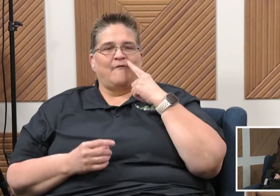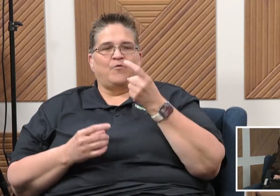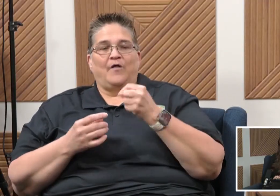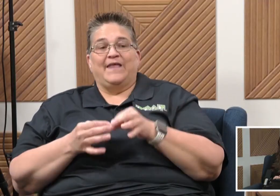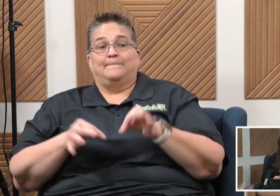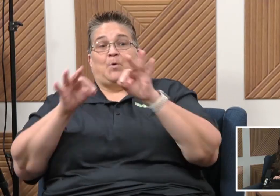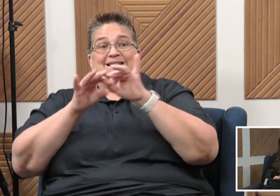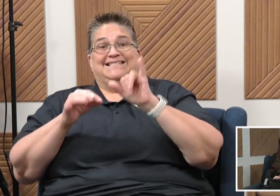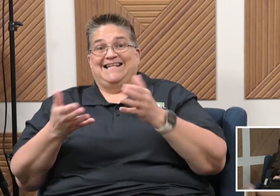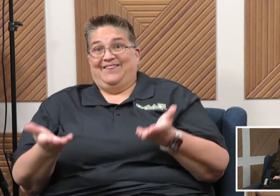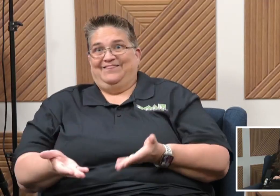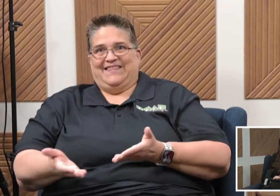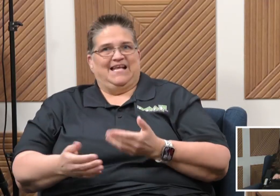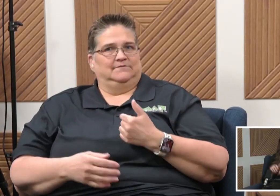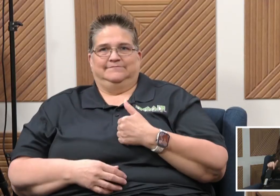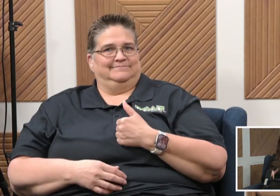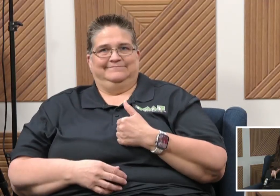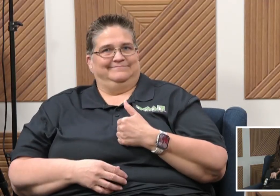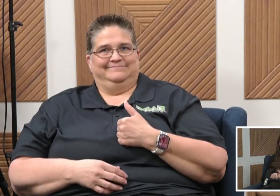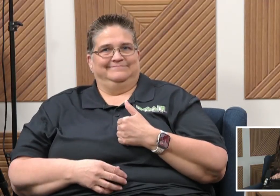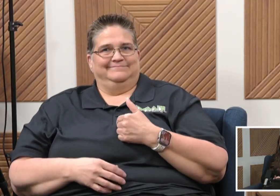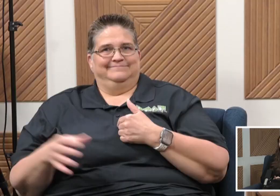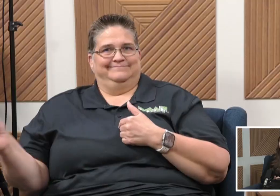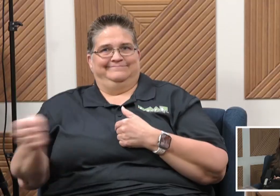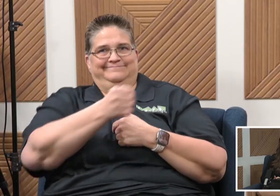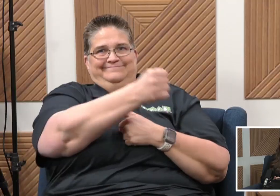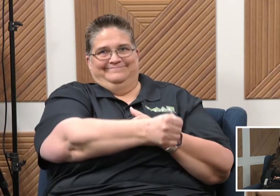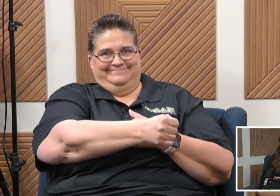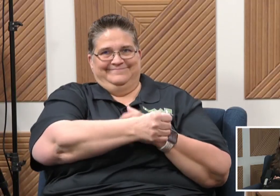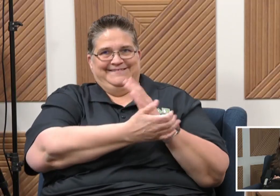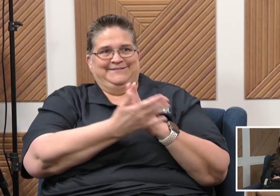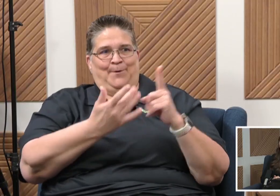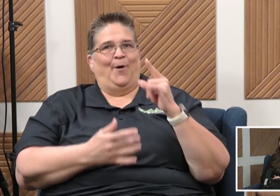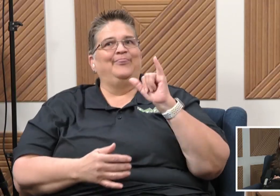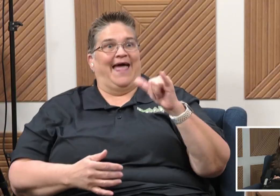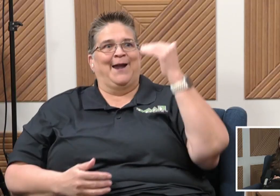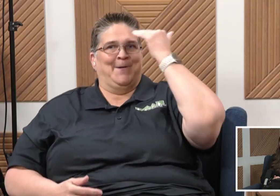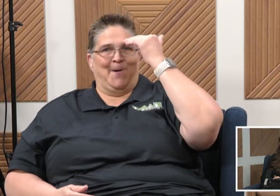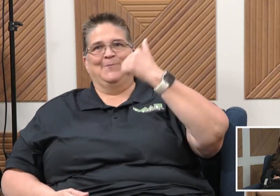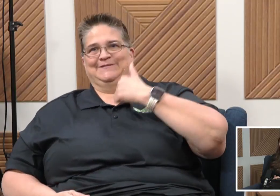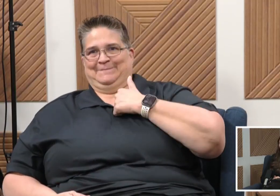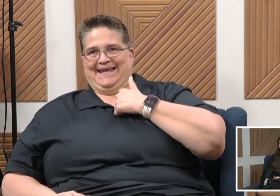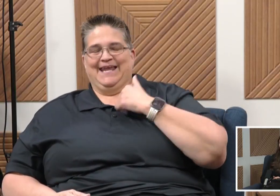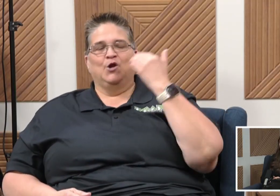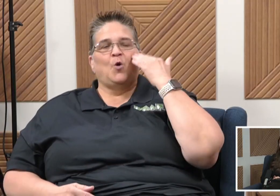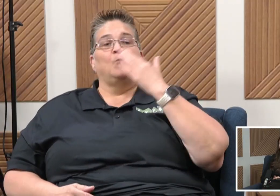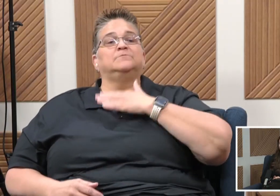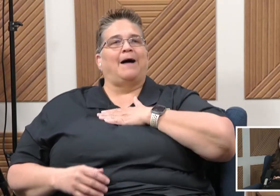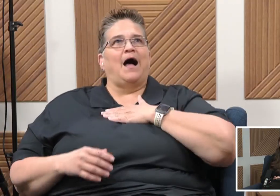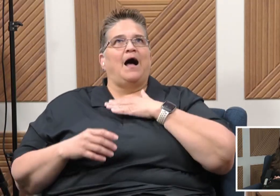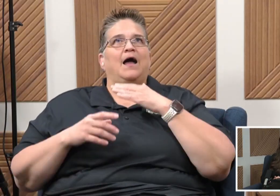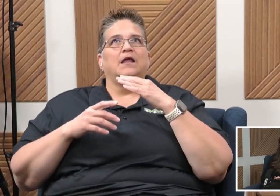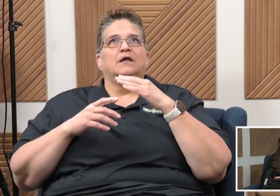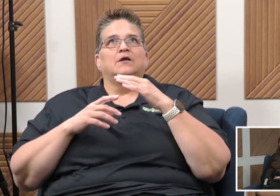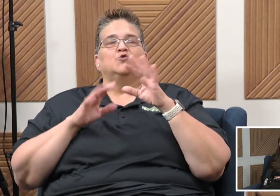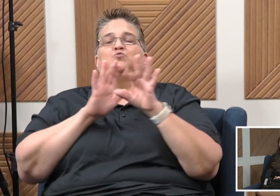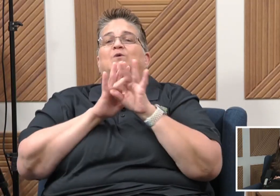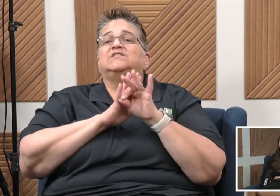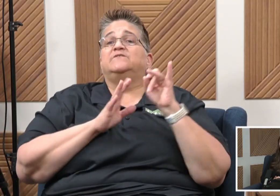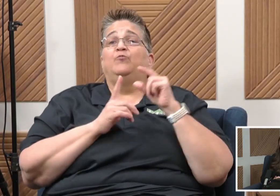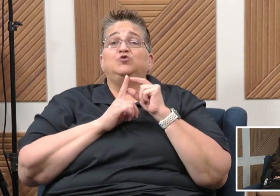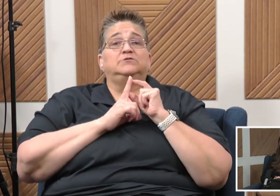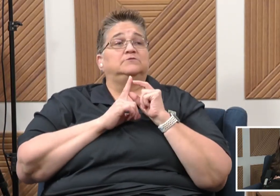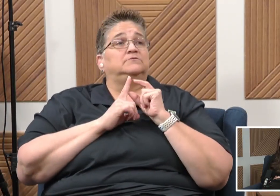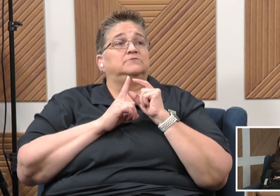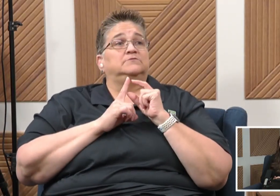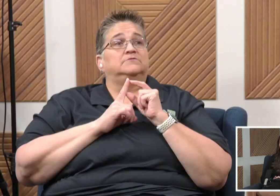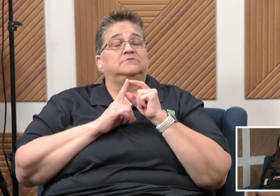So, for the importance of this interview, as, like, let's have someone that I know knows me, and knows my choice of words.